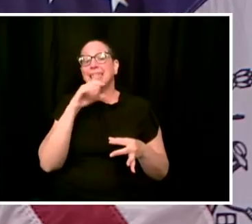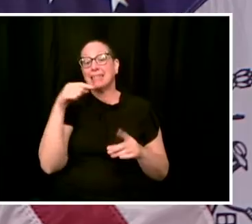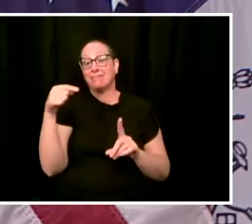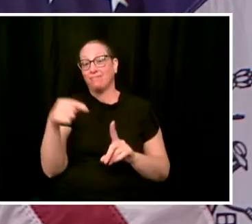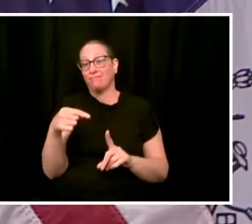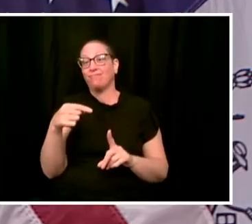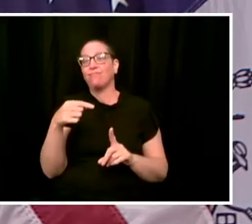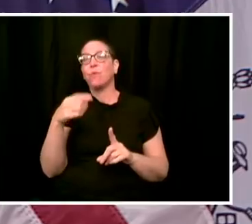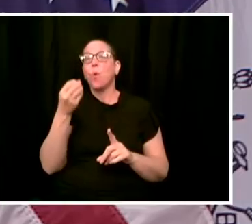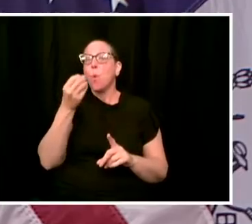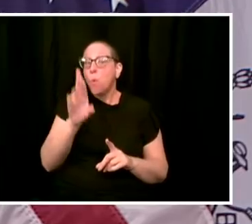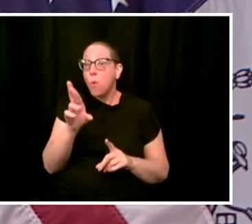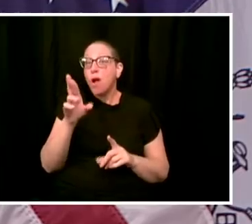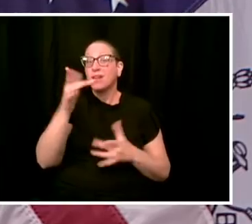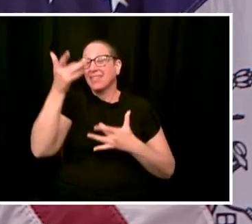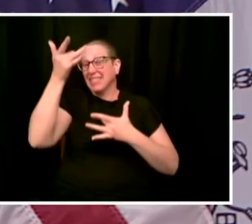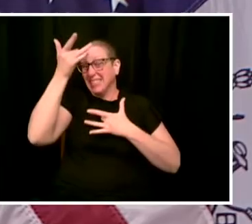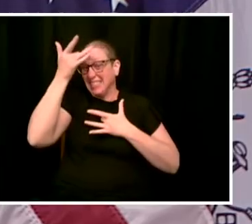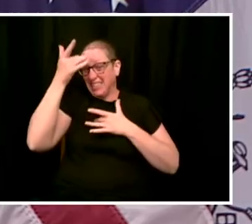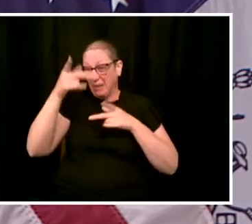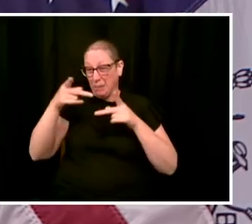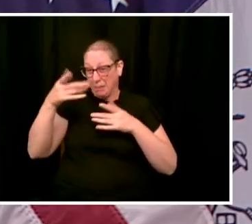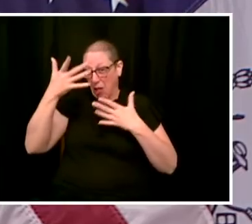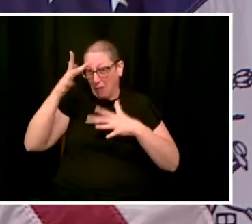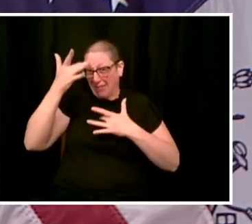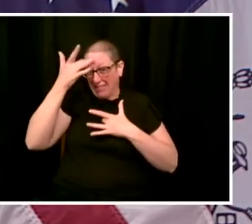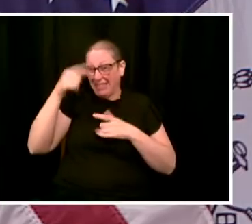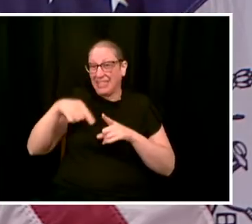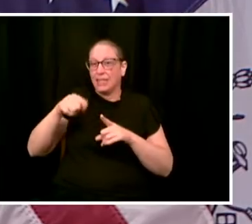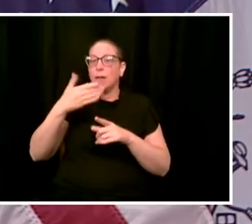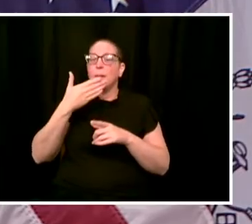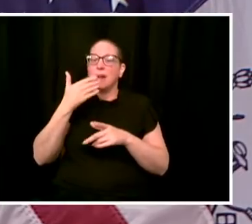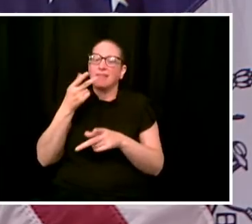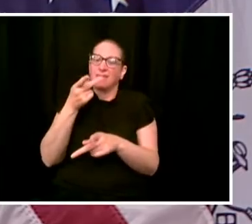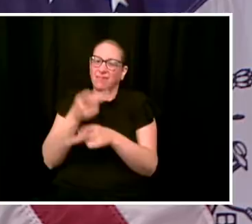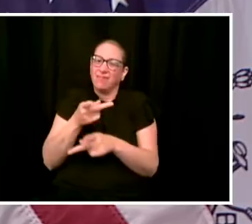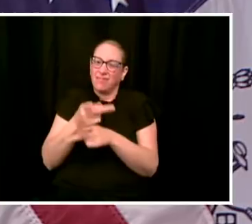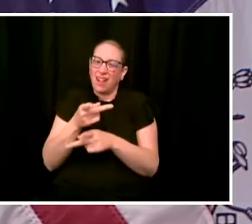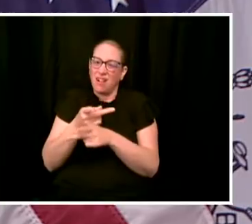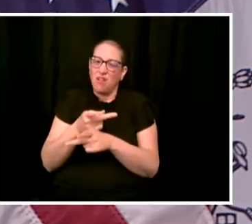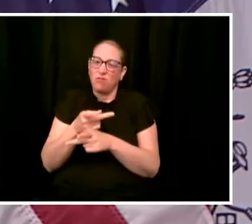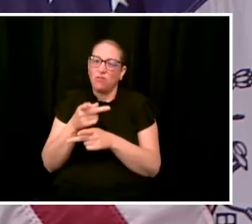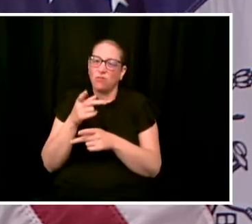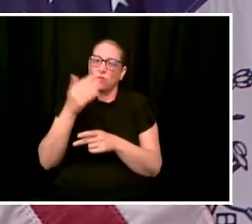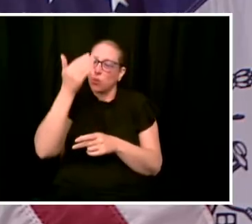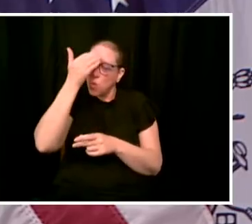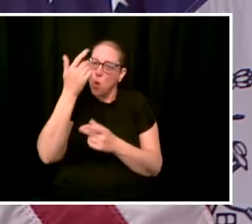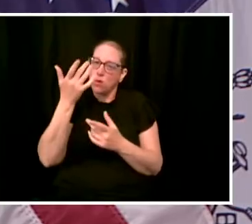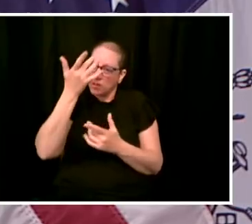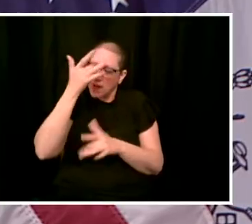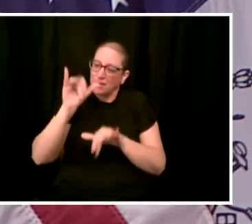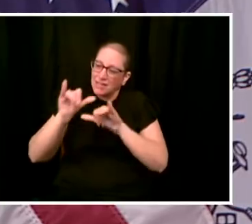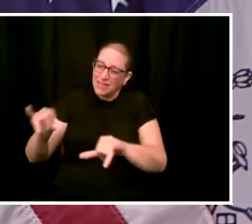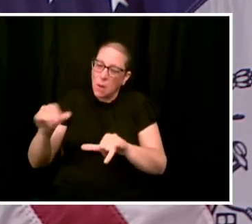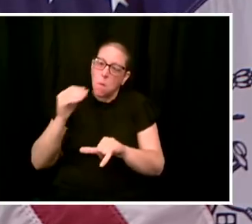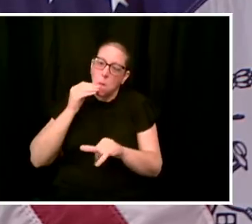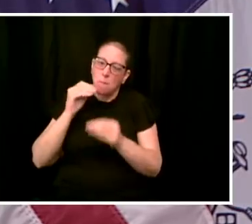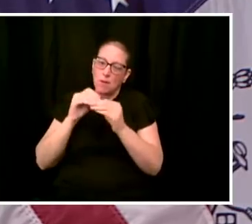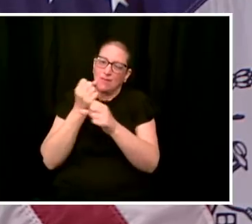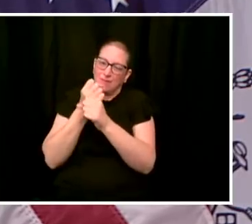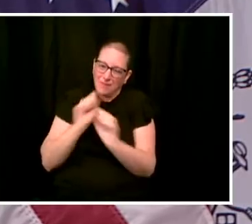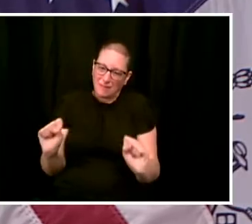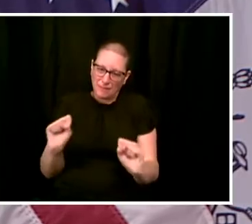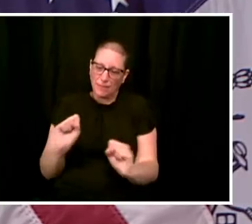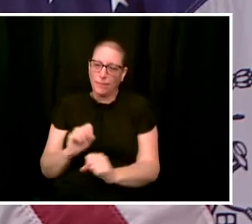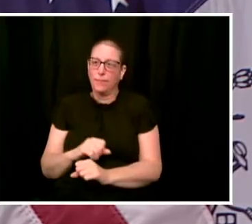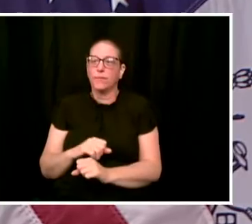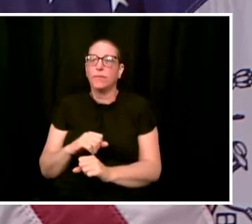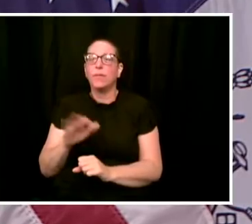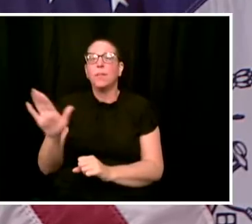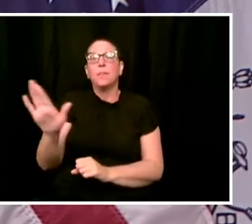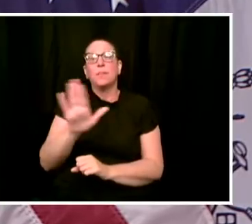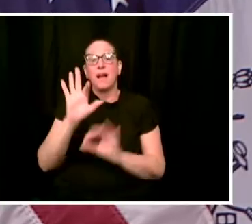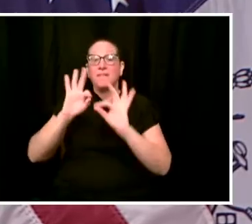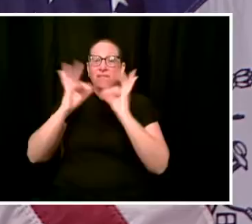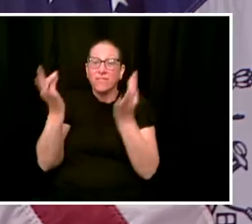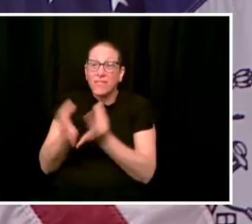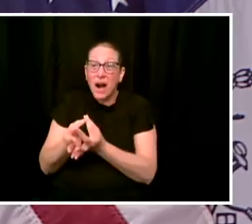DID IS LIMITED.